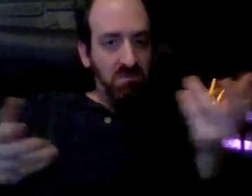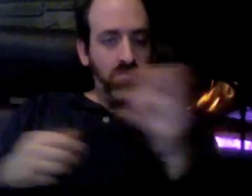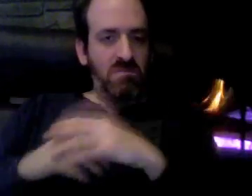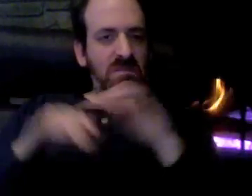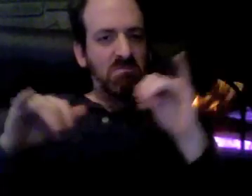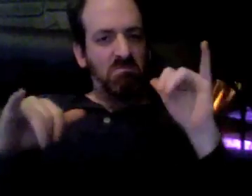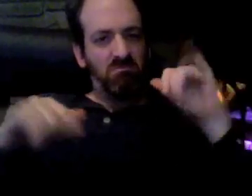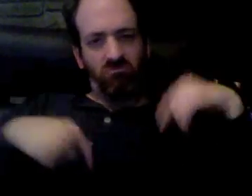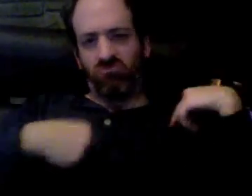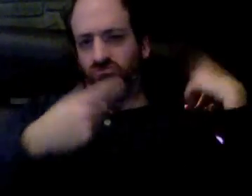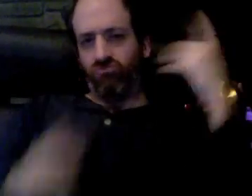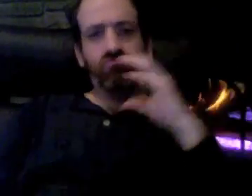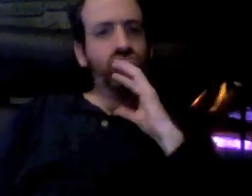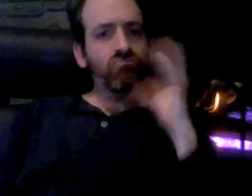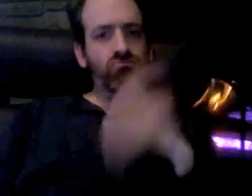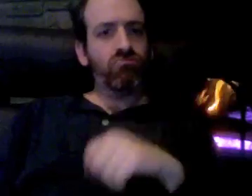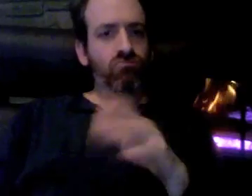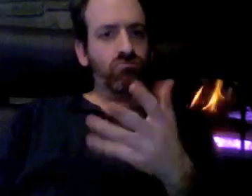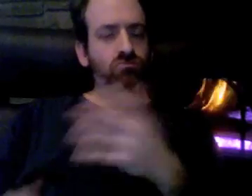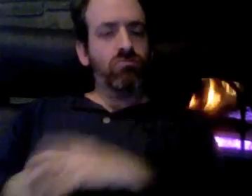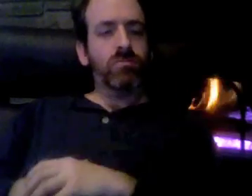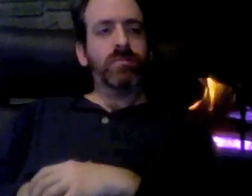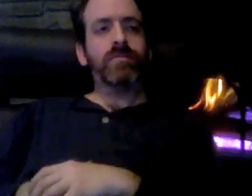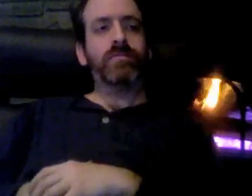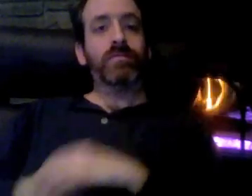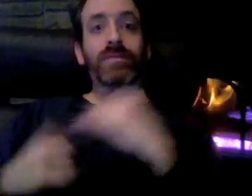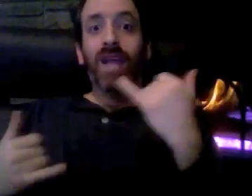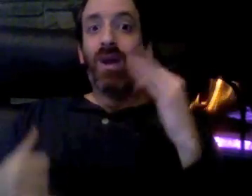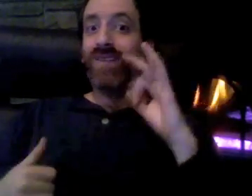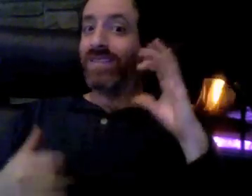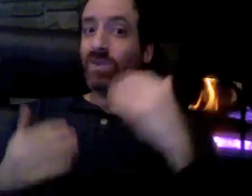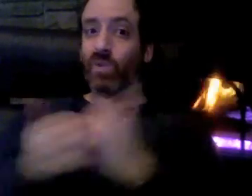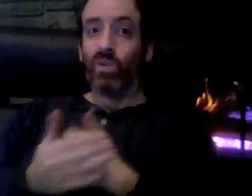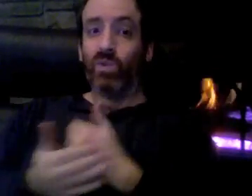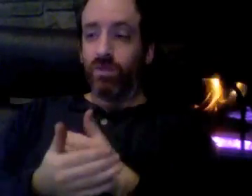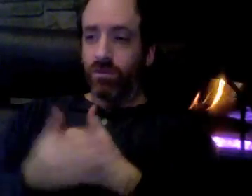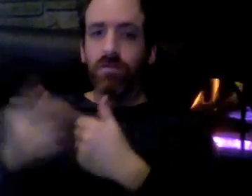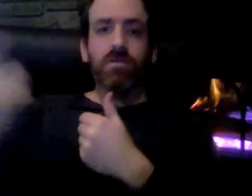This example is a known procedural (practice) for providers to get paid for the services rendered.